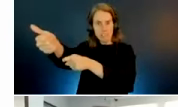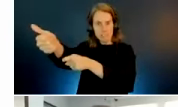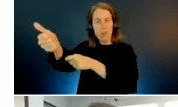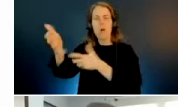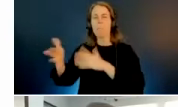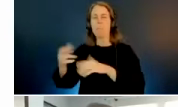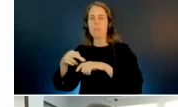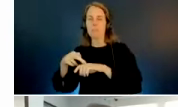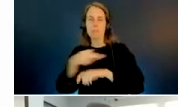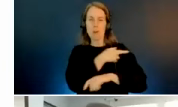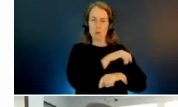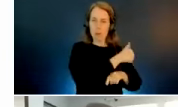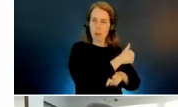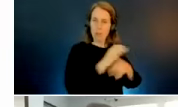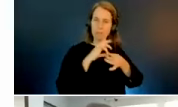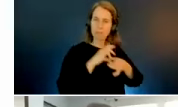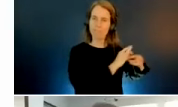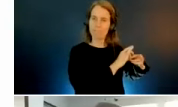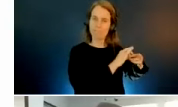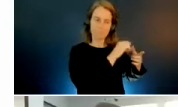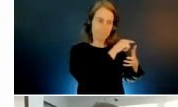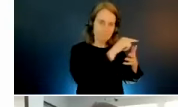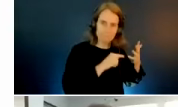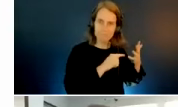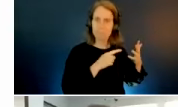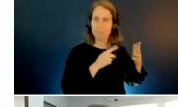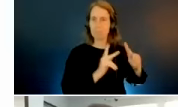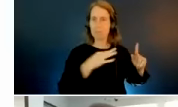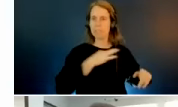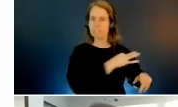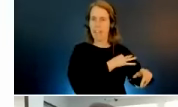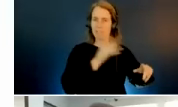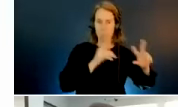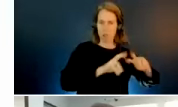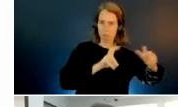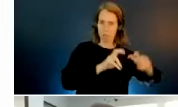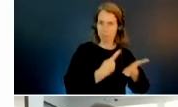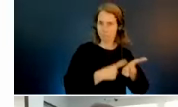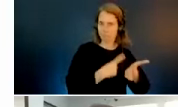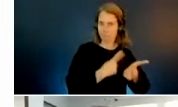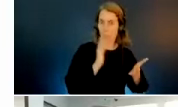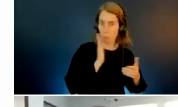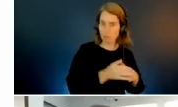internally for our uh examination in very limited cases we do provide legal support